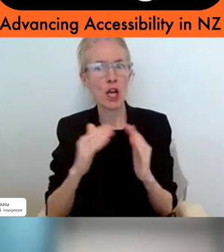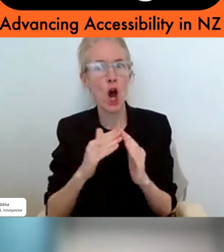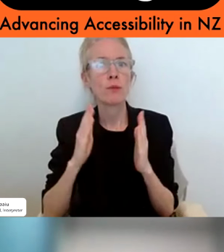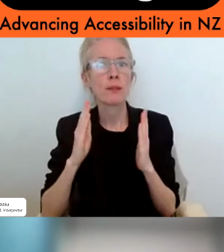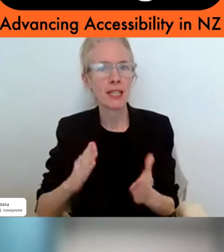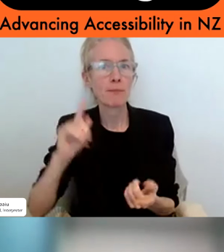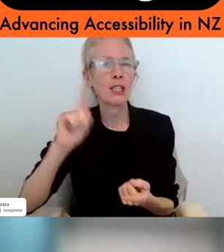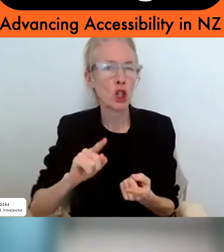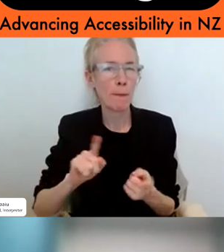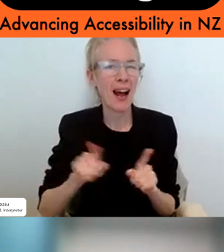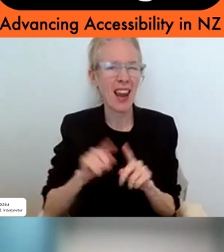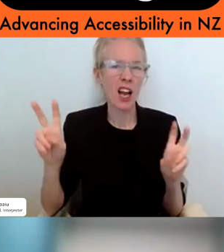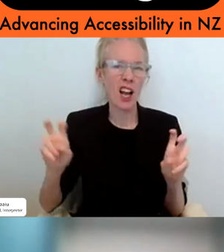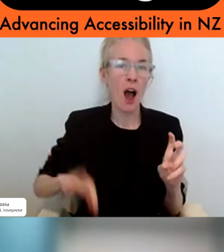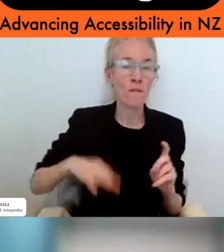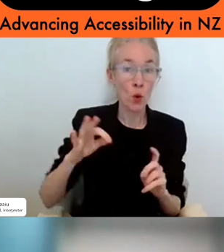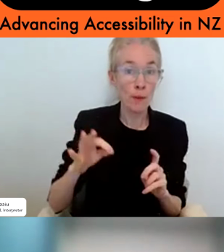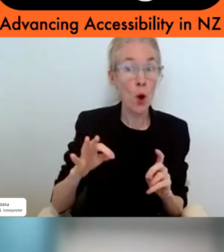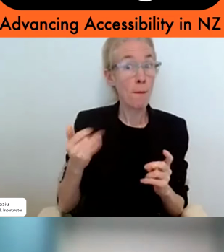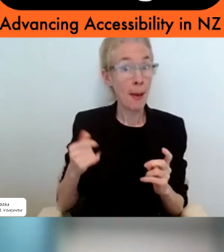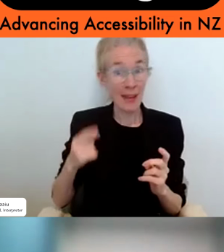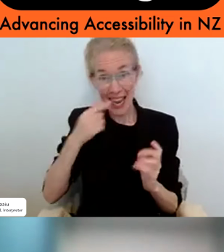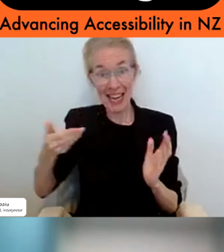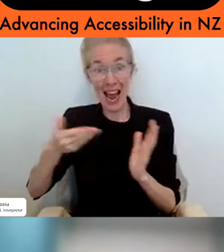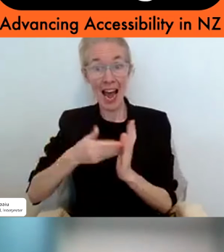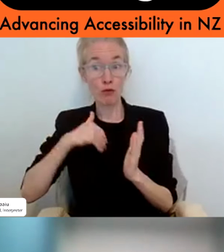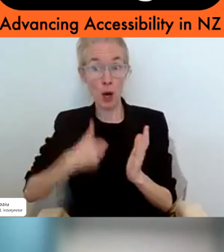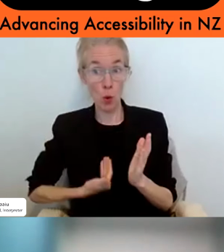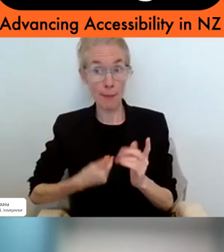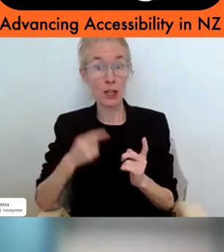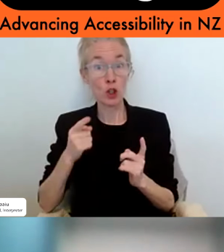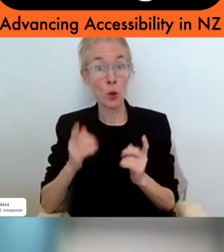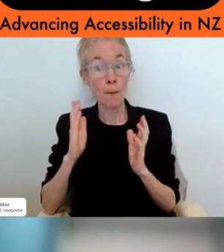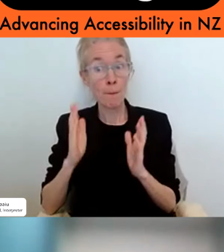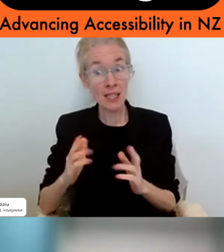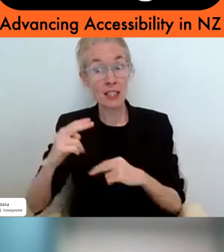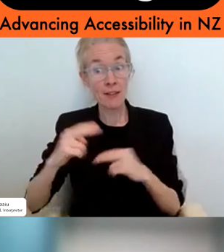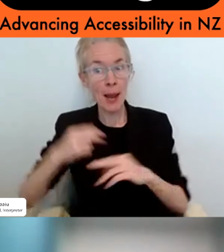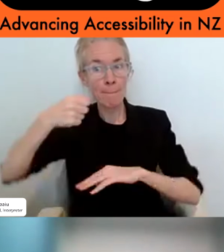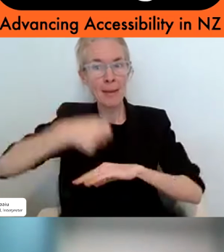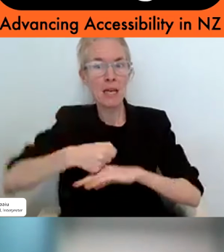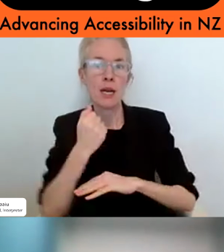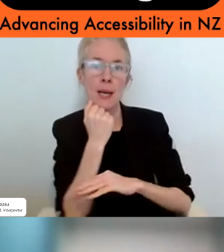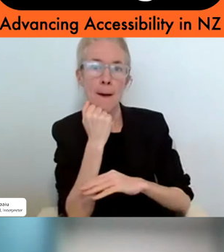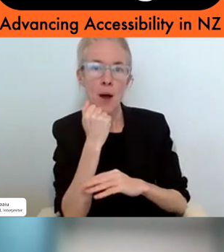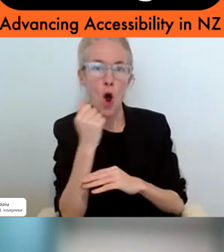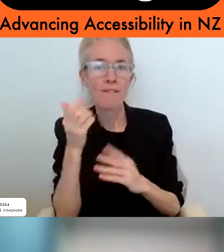are a number of accessible homes per development. This is in lieu of a greater outcome, which would be all homes being universally